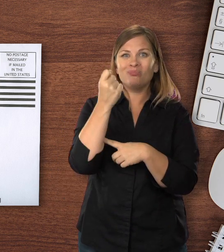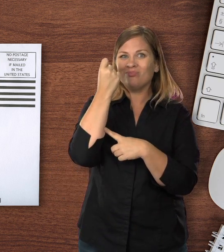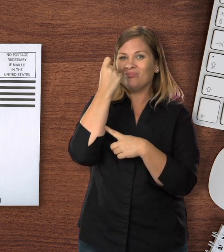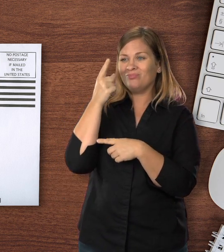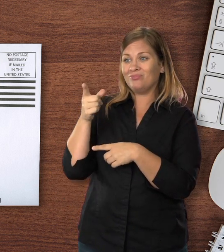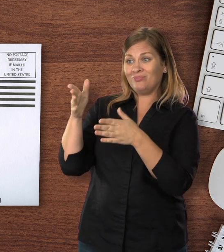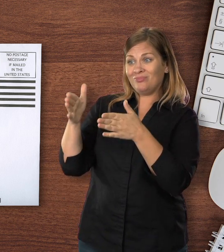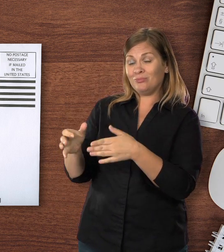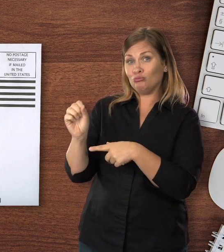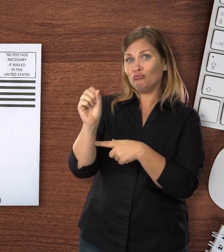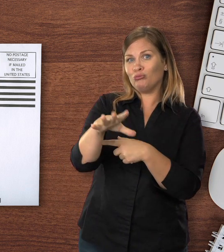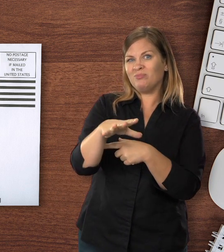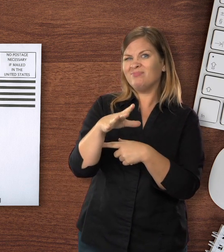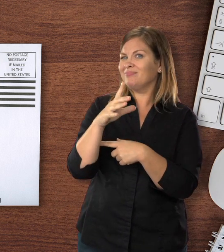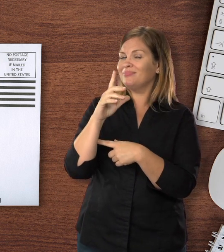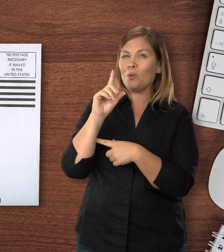If someone else drops it off for you,